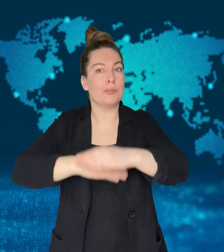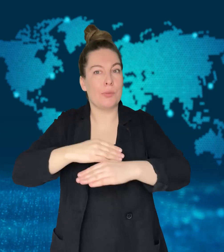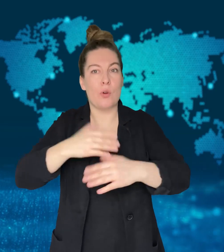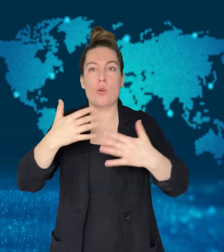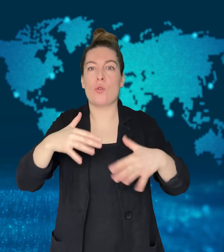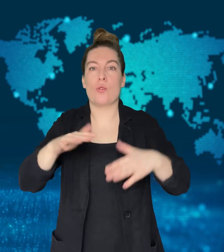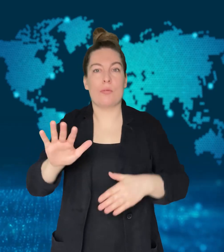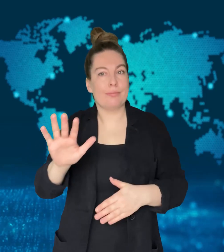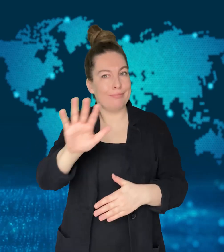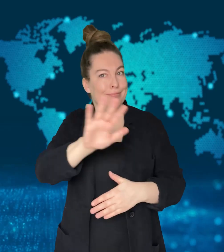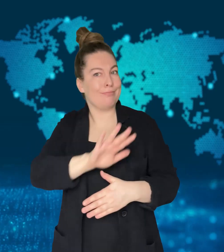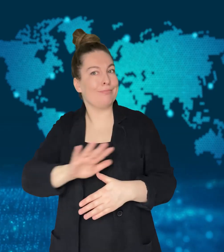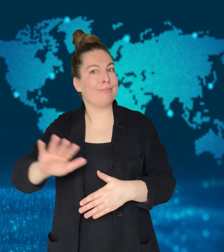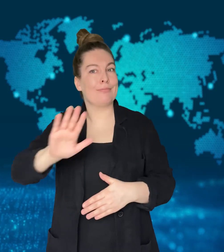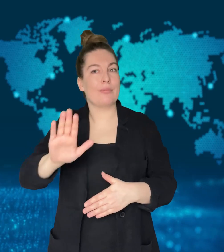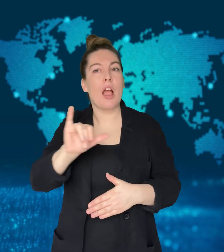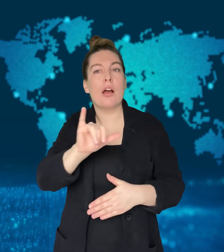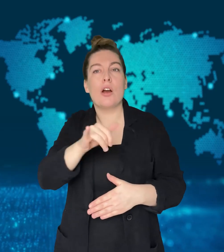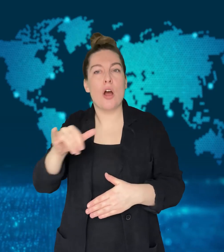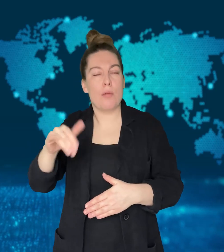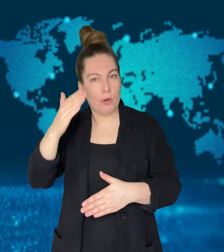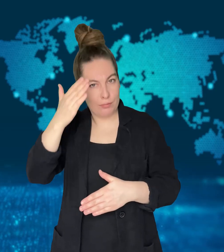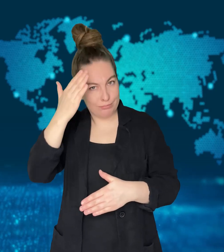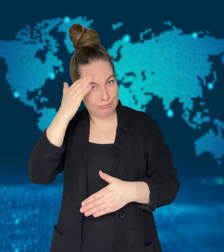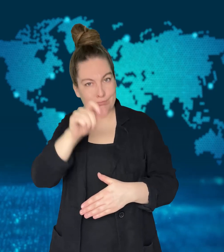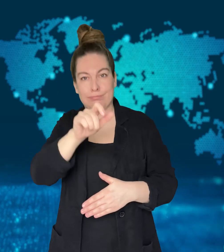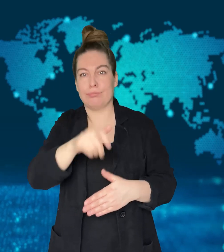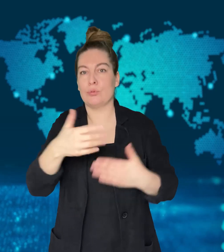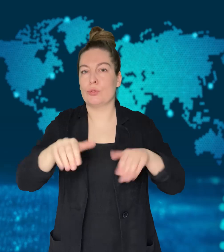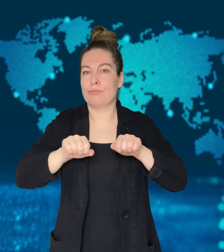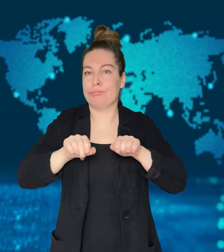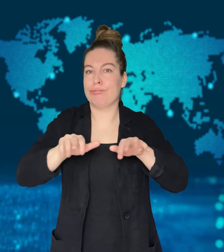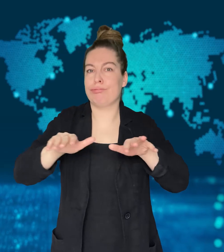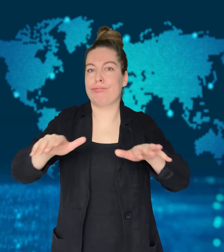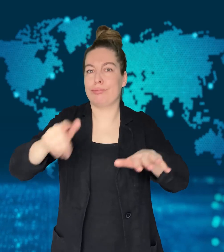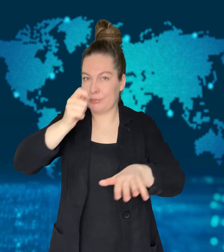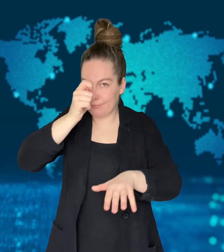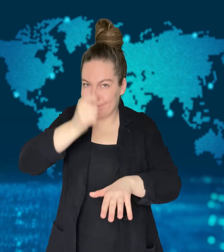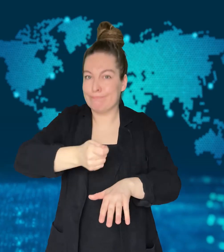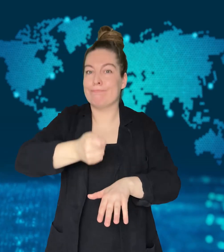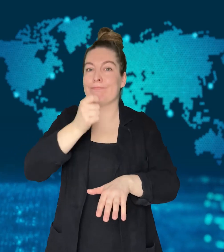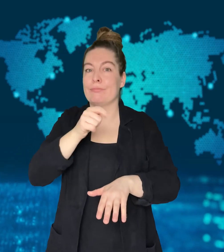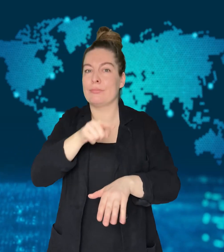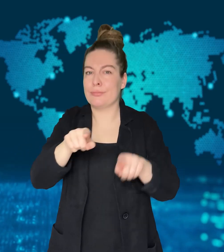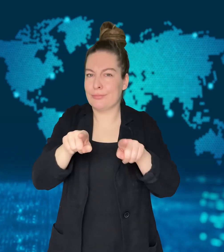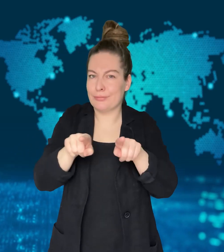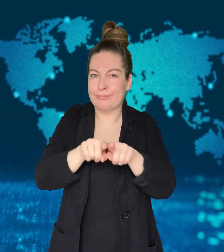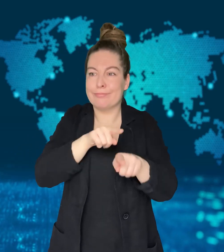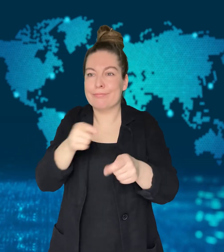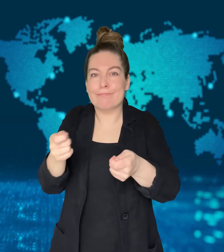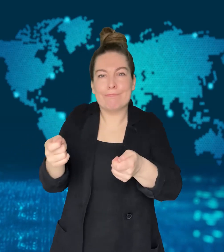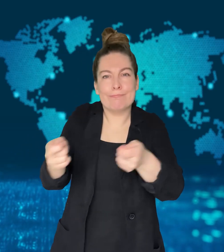more than 30 years. He had helped train Hamas fighters